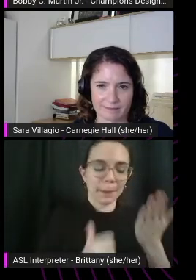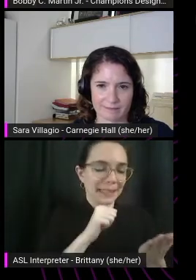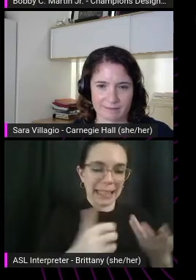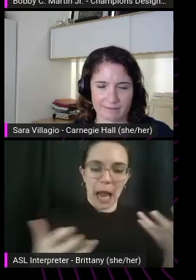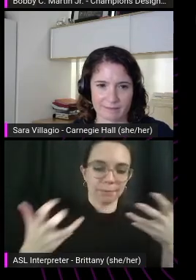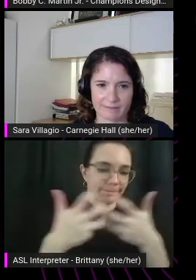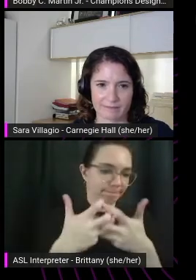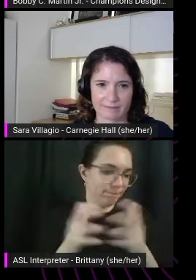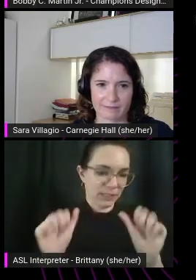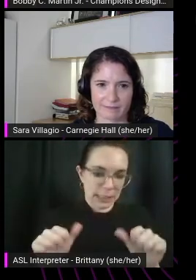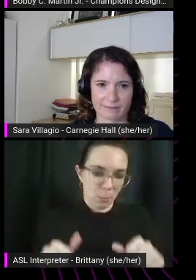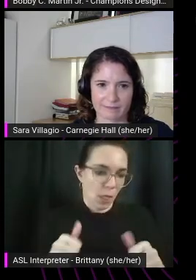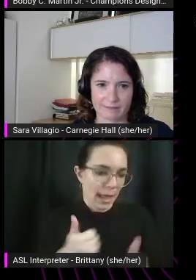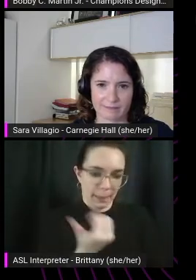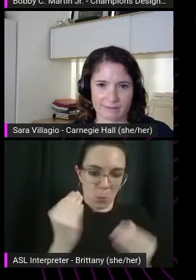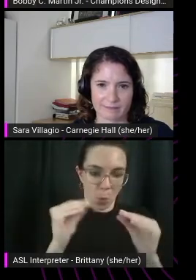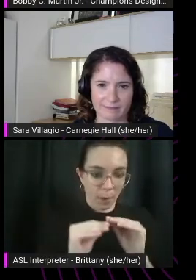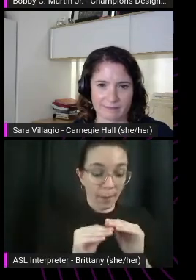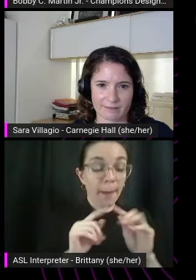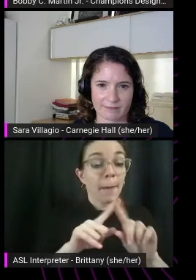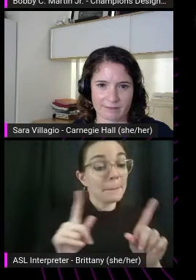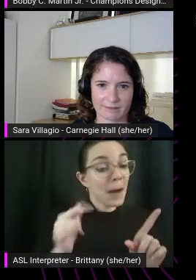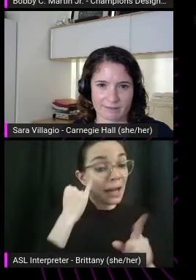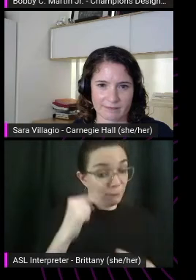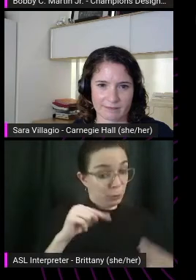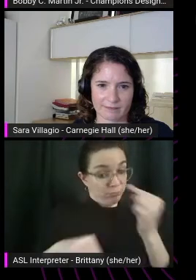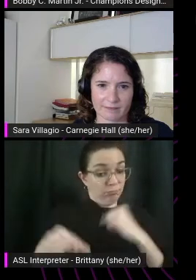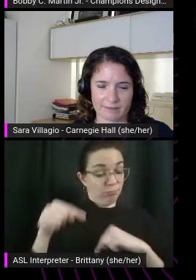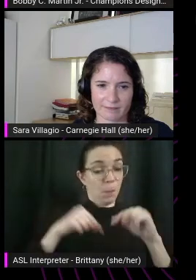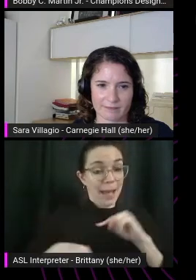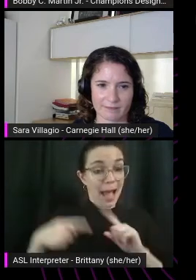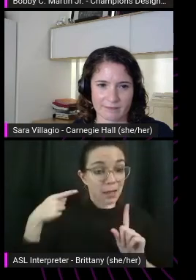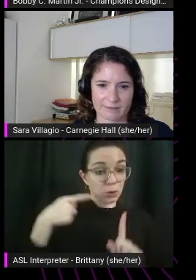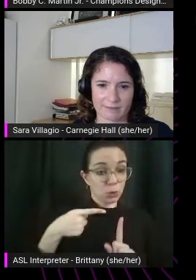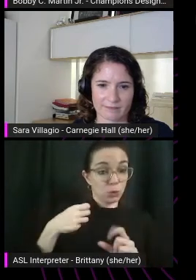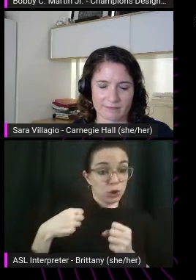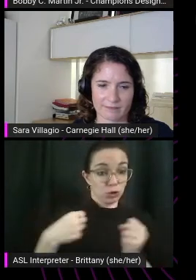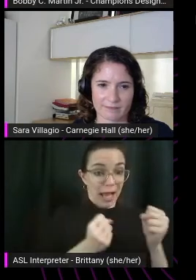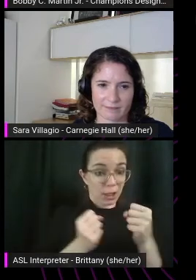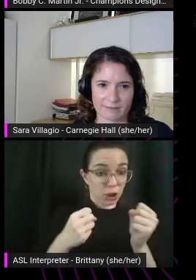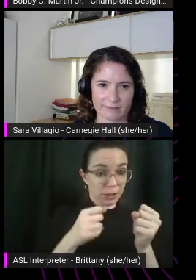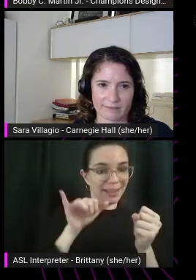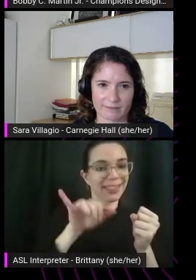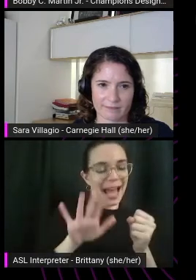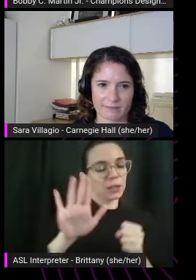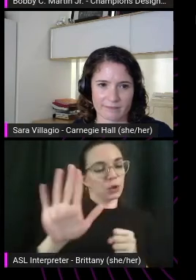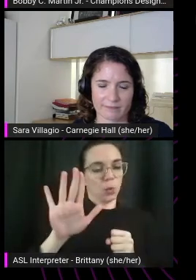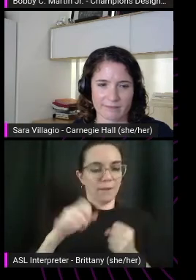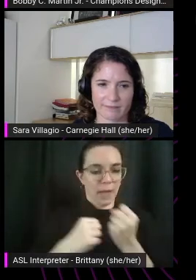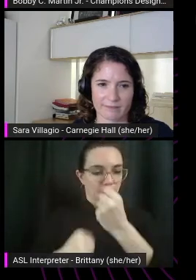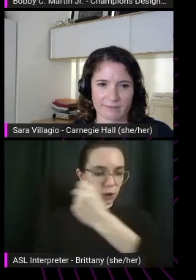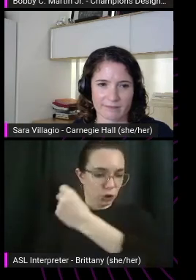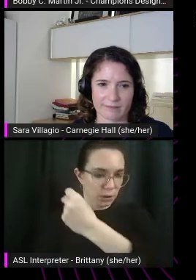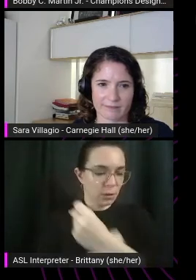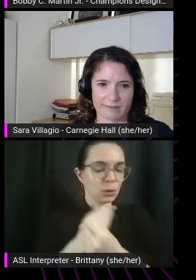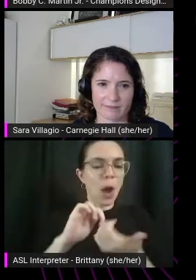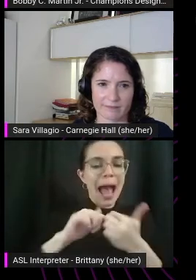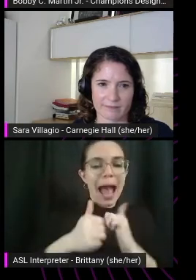But, if you go back to that strategy, that's your foundation. So, how do you reach your community?